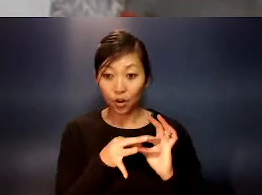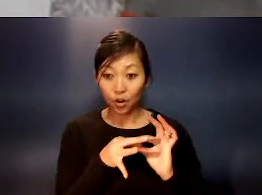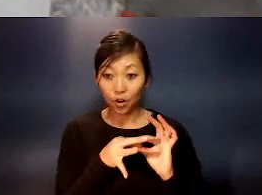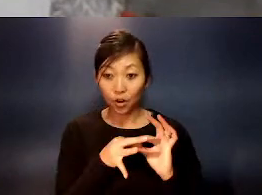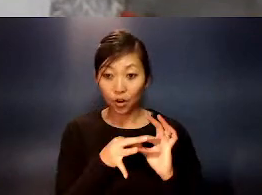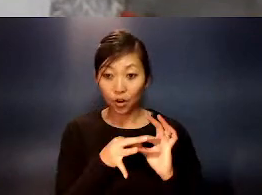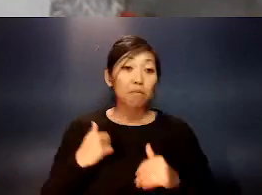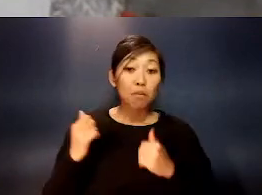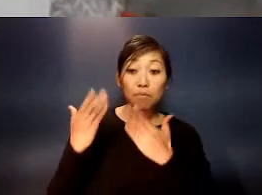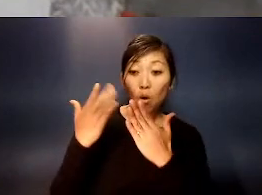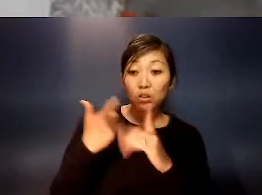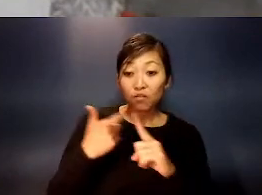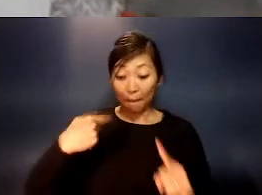BREATH AND TAKE ANY ATTACHMENT TO THE CURRENT FEELINGS